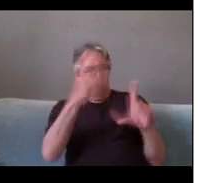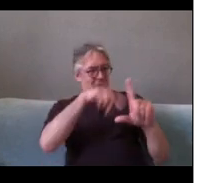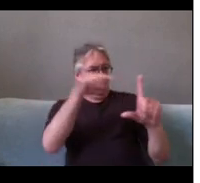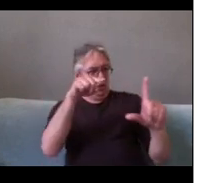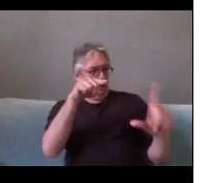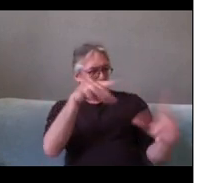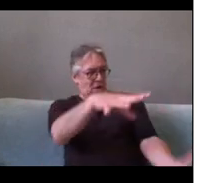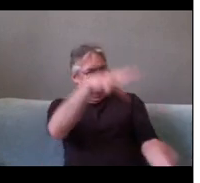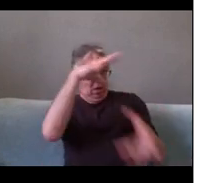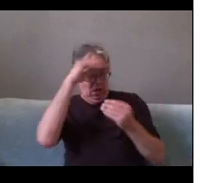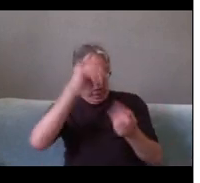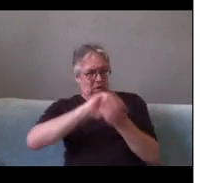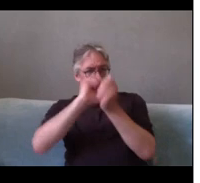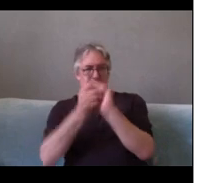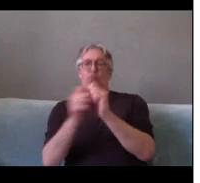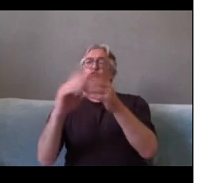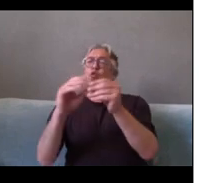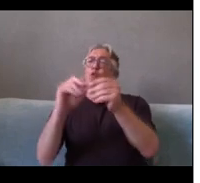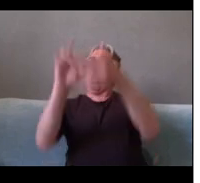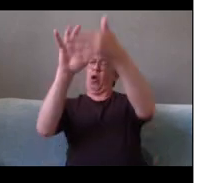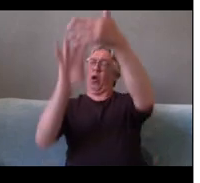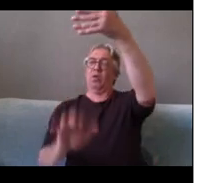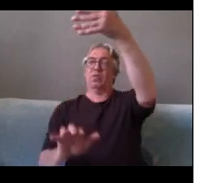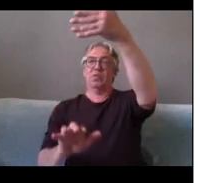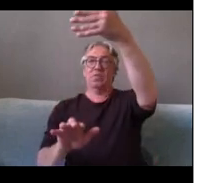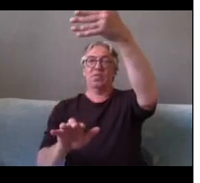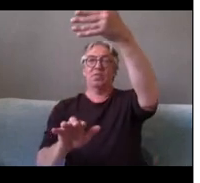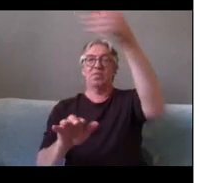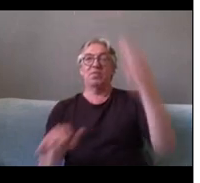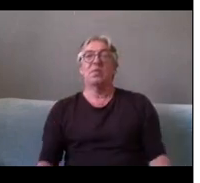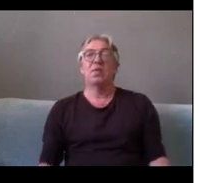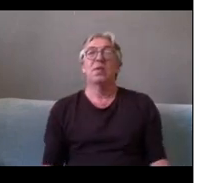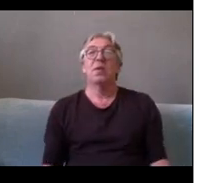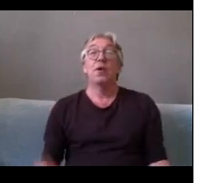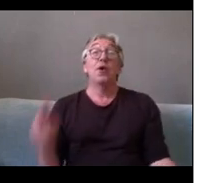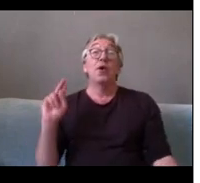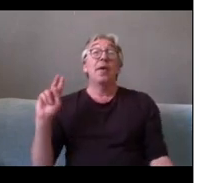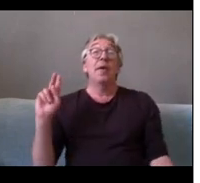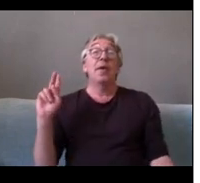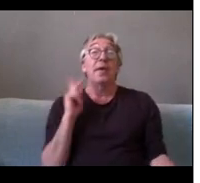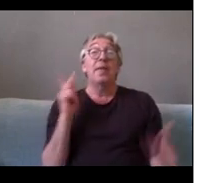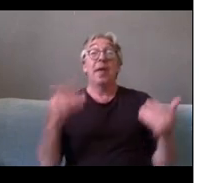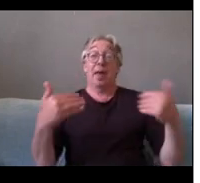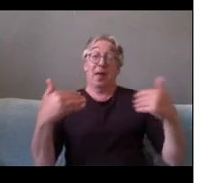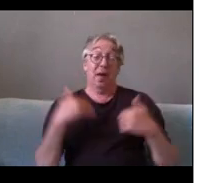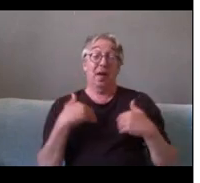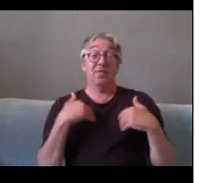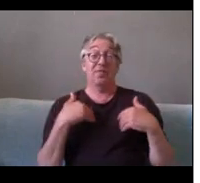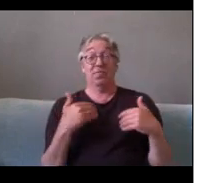Kenya has developed several policy documents and their constitution that recognize persons with disabilities